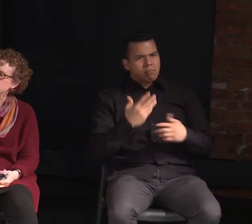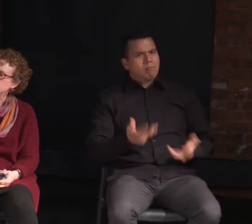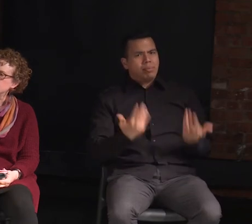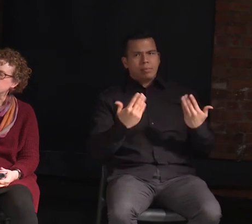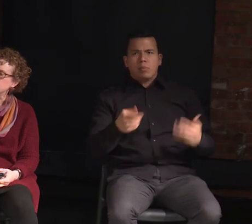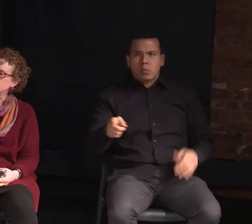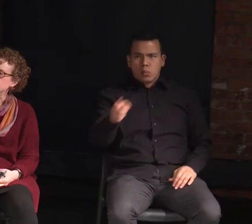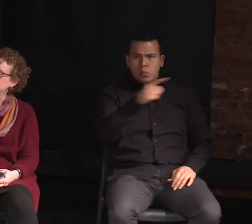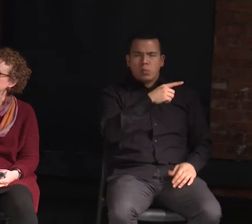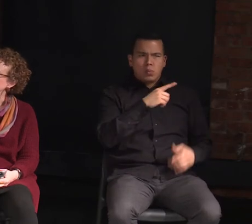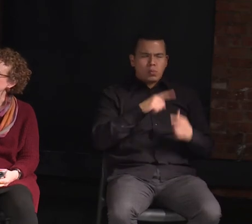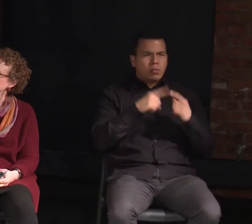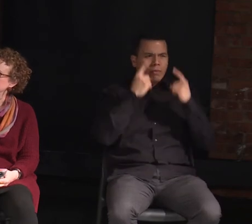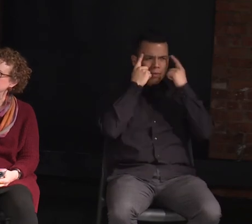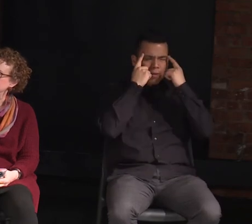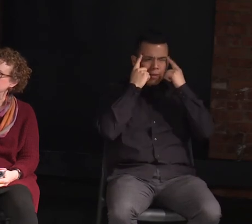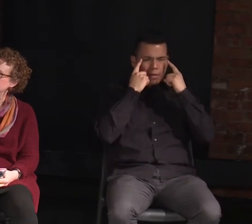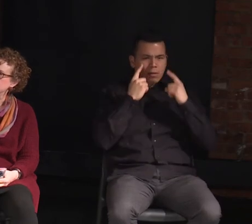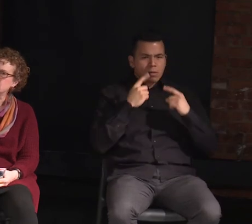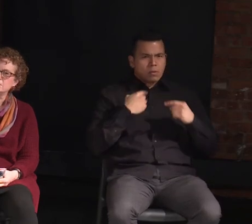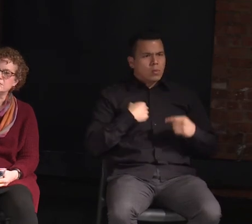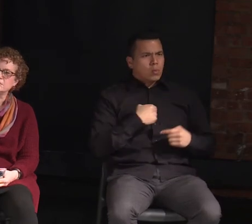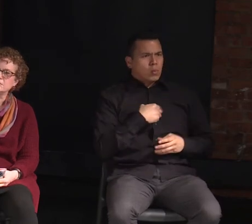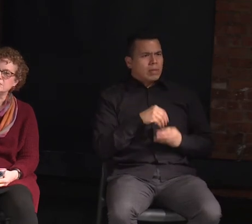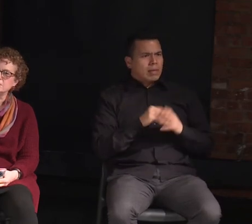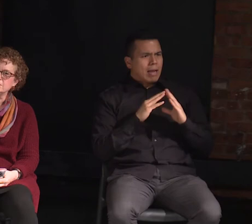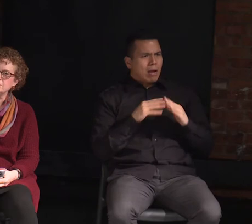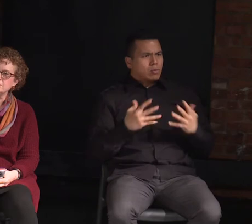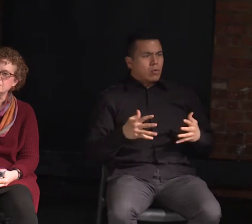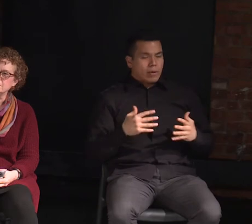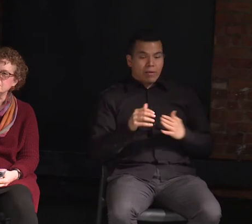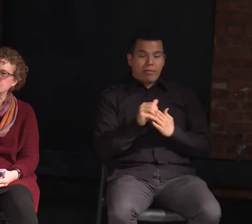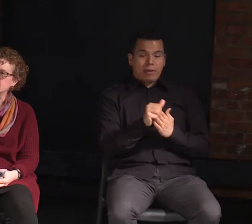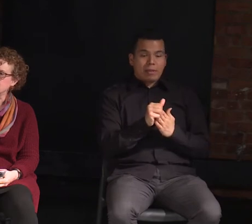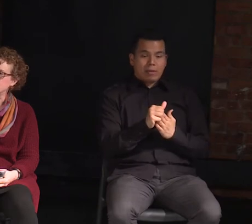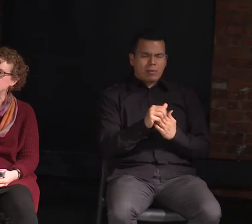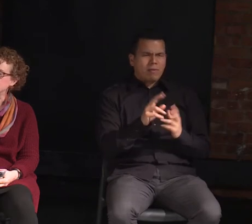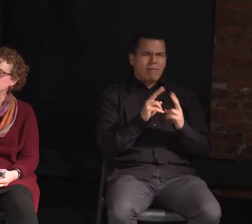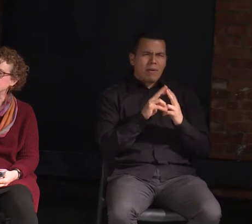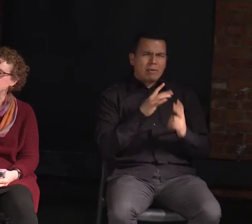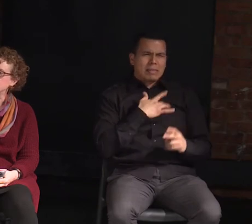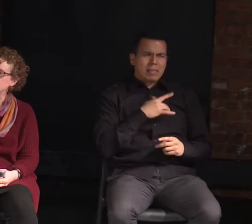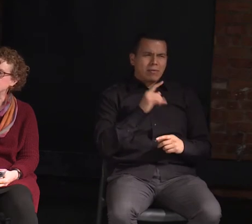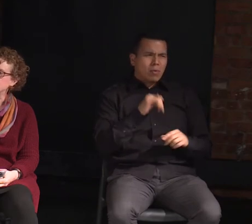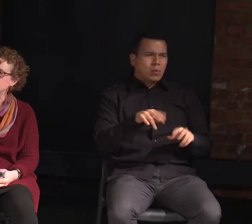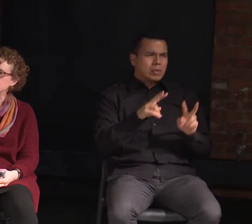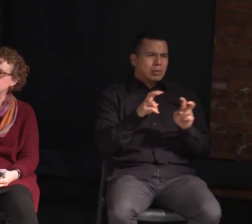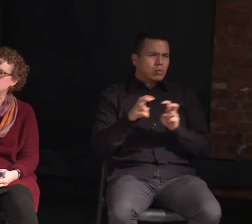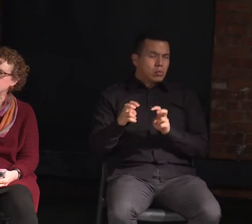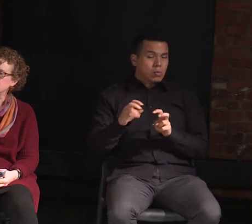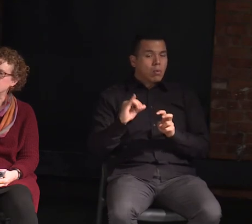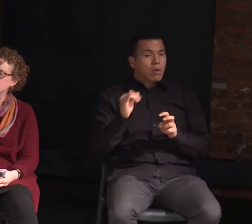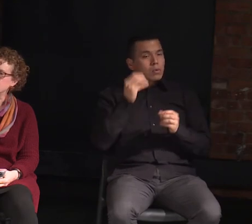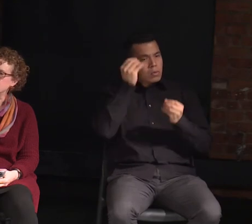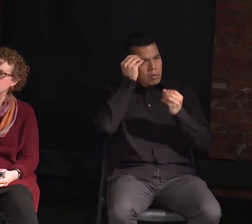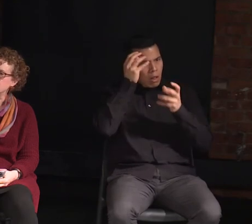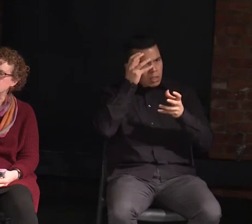a house where I know the leader is very sensitive to these issues and is knowledgeable about